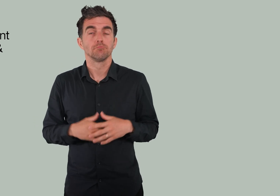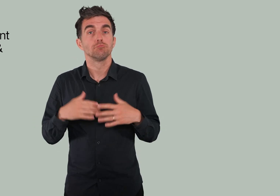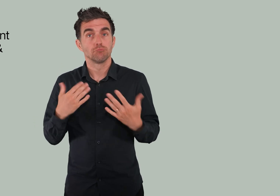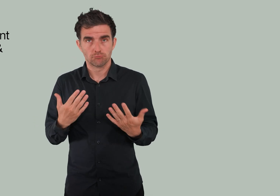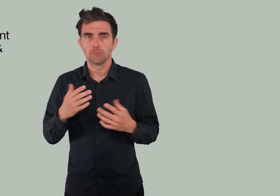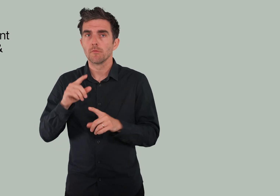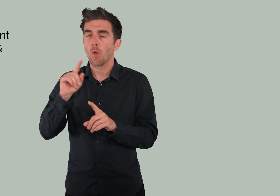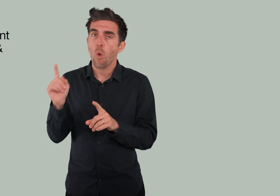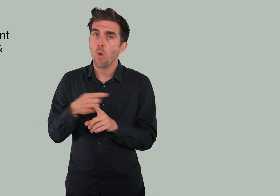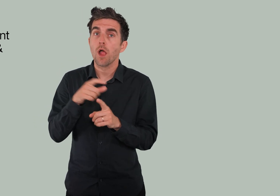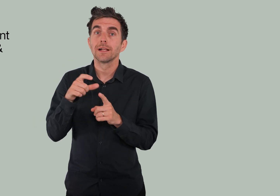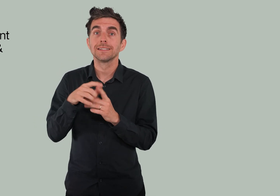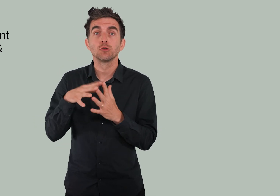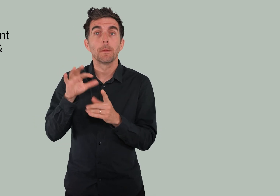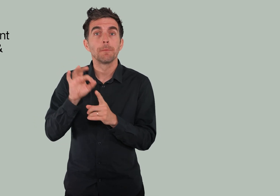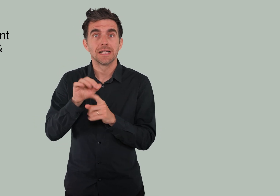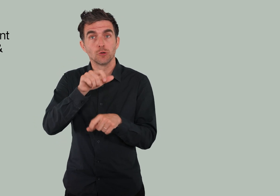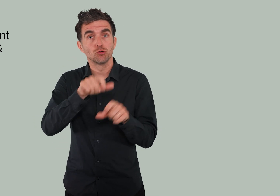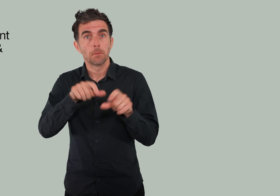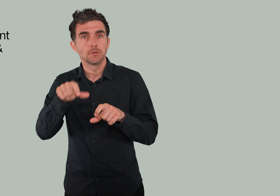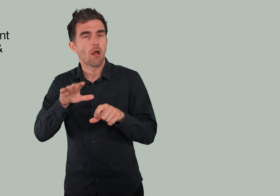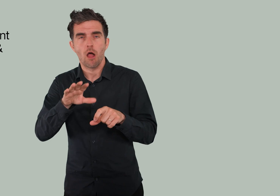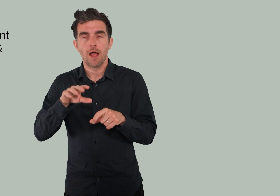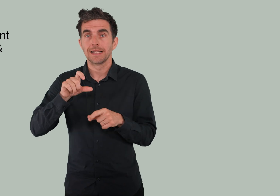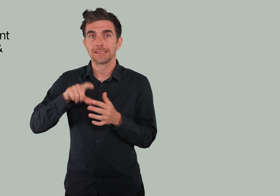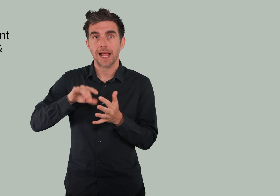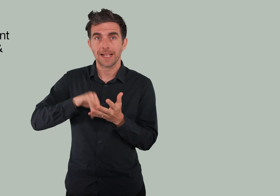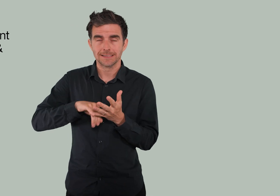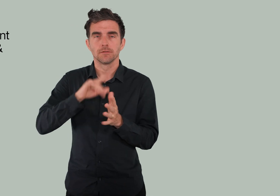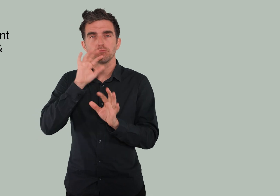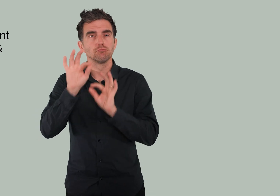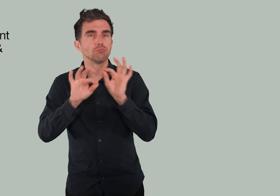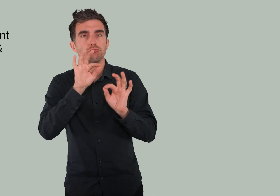Rather than all DWP customers, CES surveys